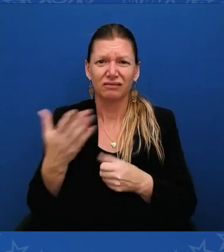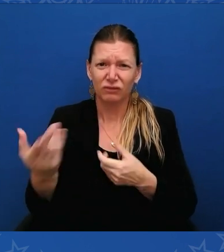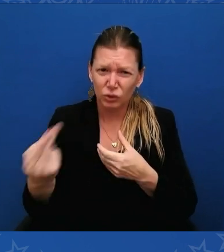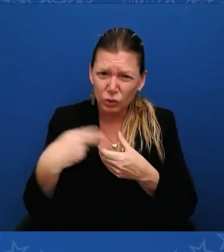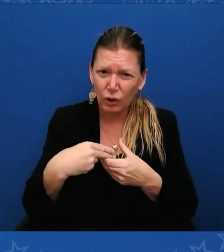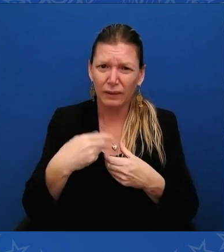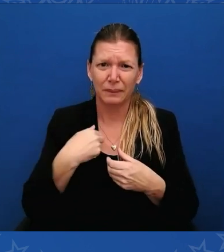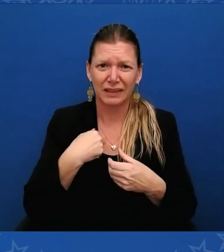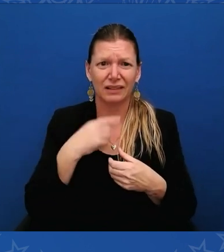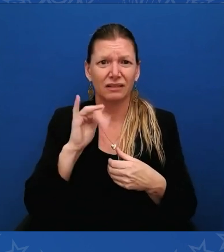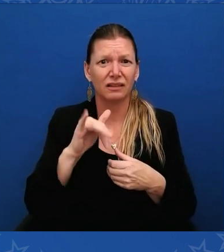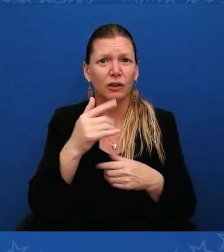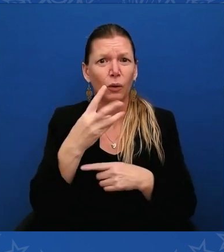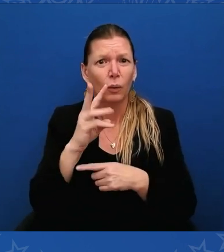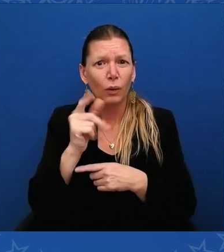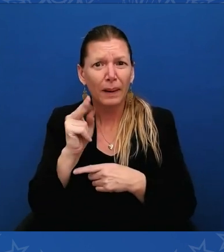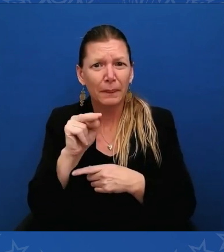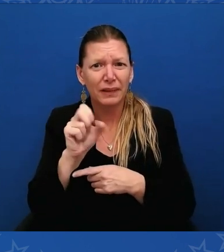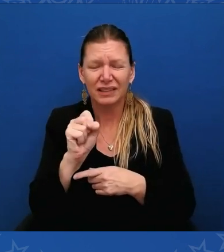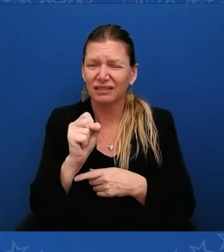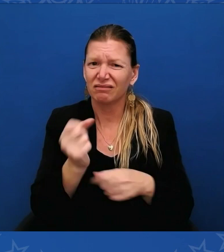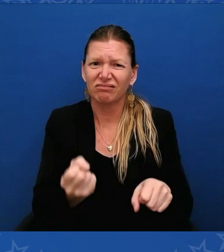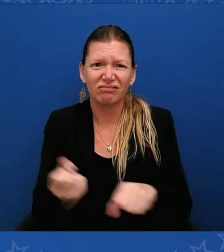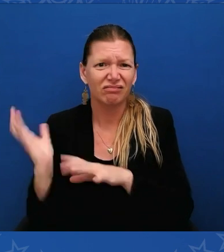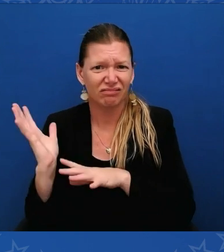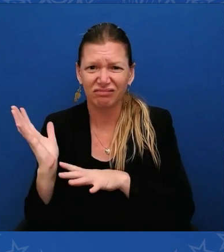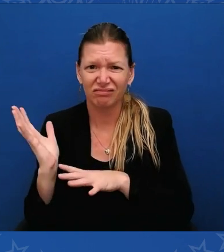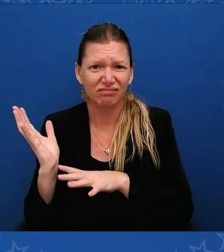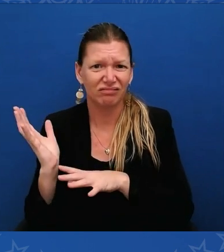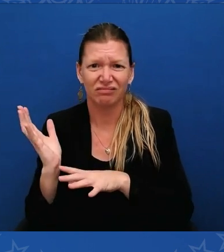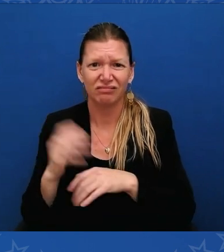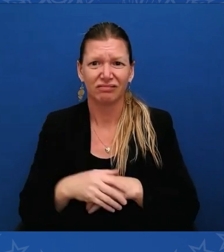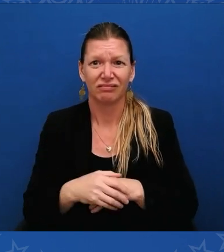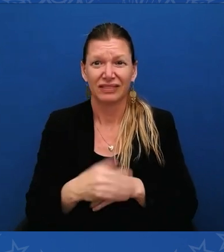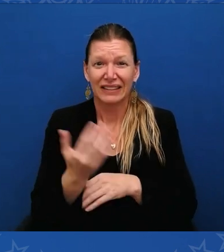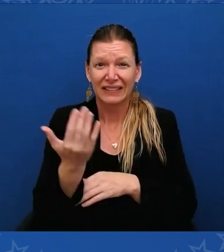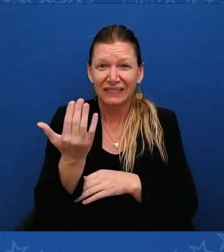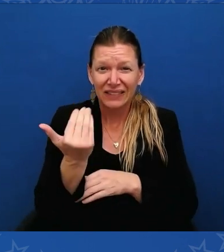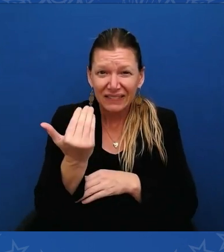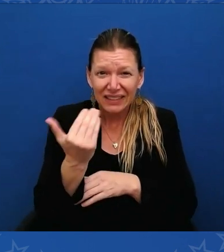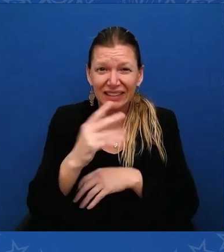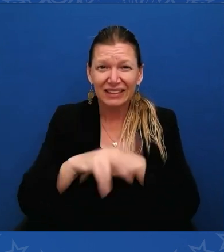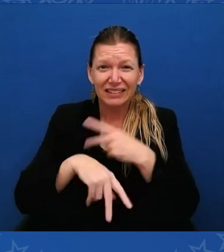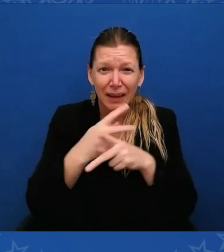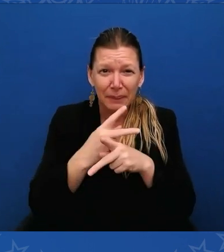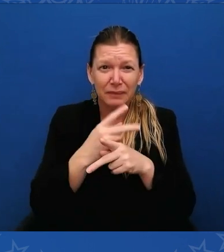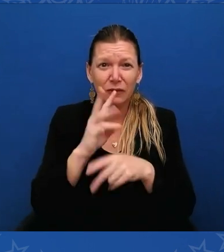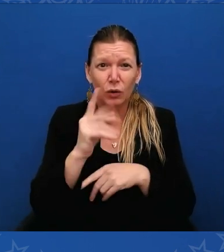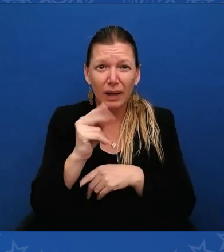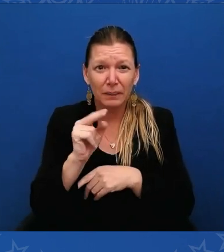The AR-15 style weapons used to shoot Donald Trump, but just was used to kill so many others, including children.